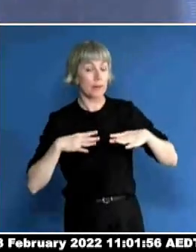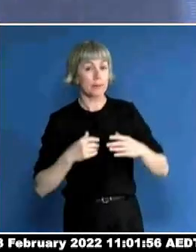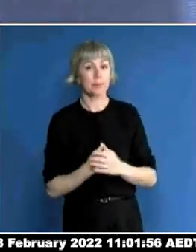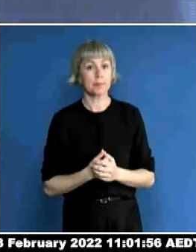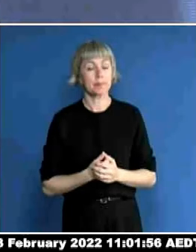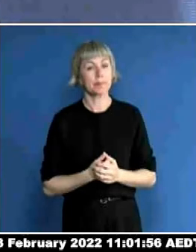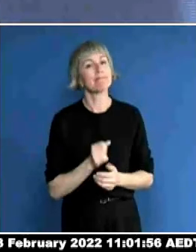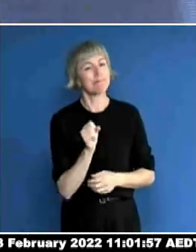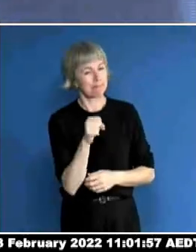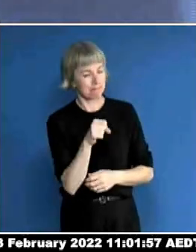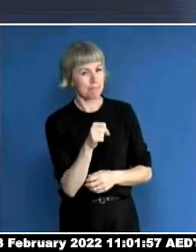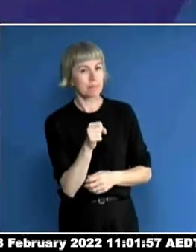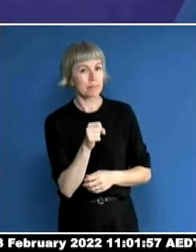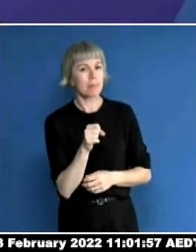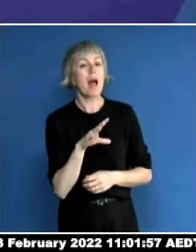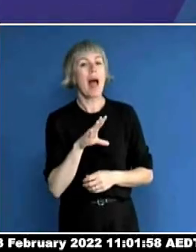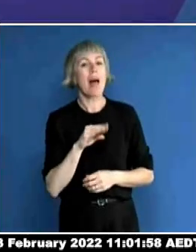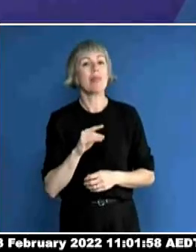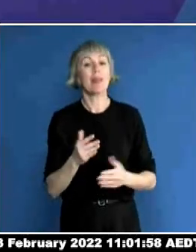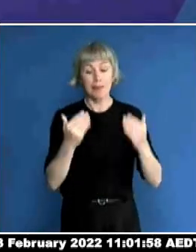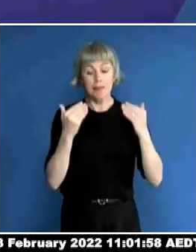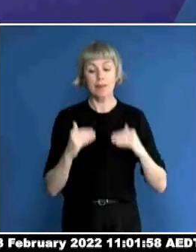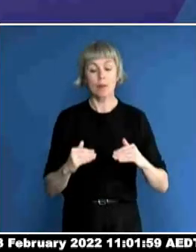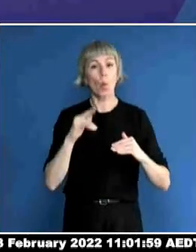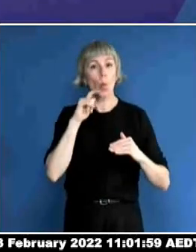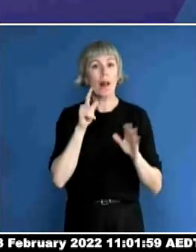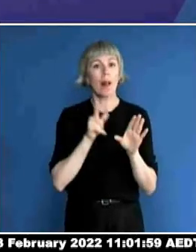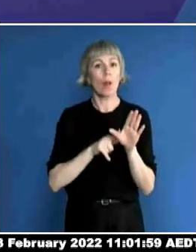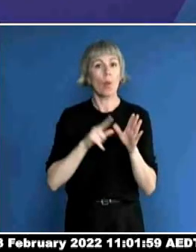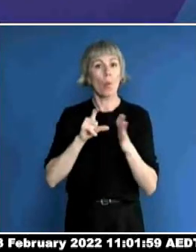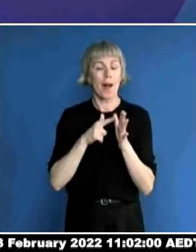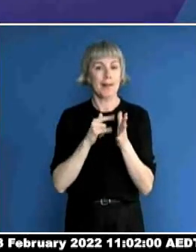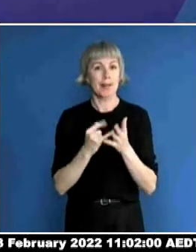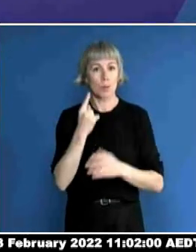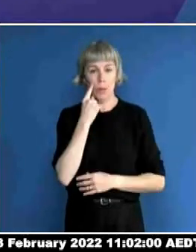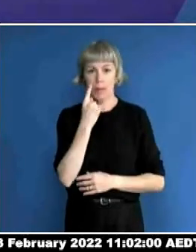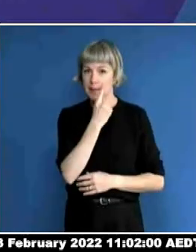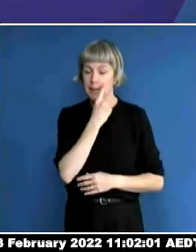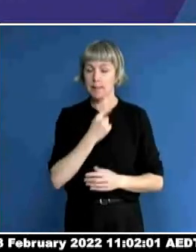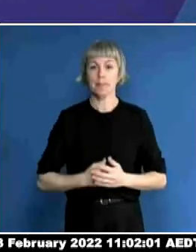Shall we resume at 11.20, Eastern Summer Time. Thank you.